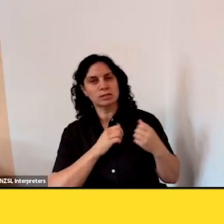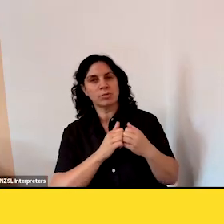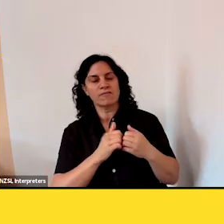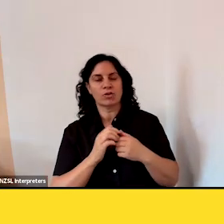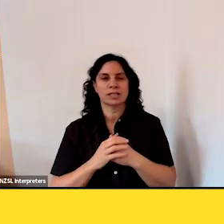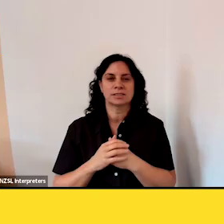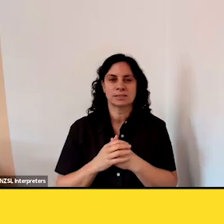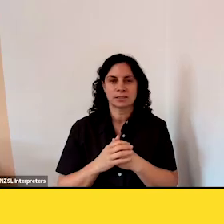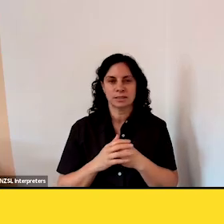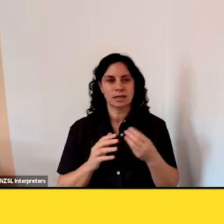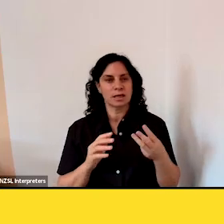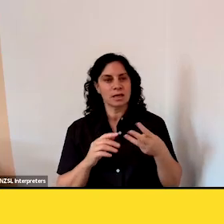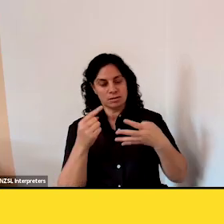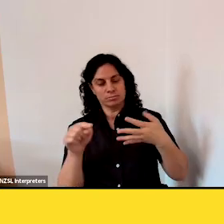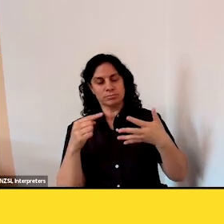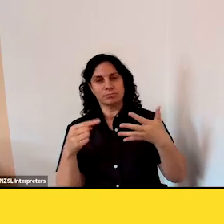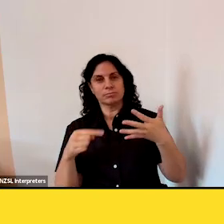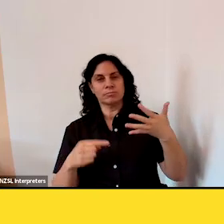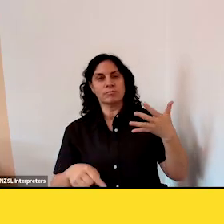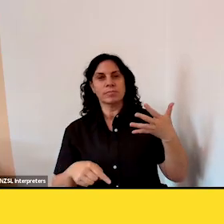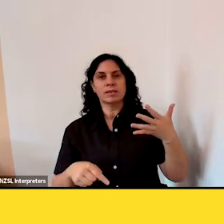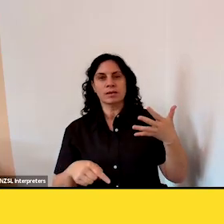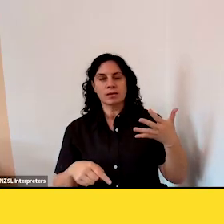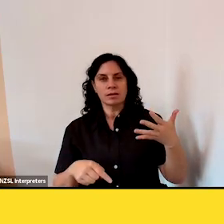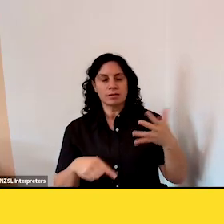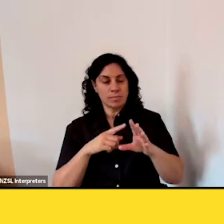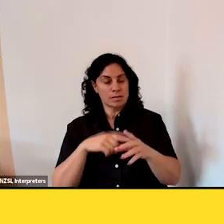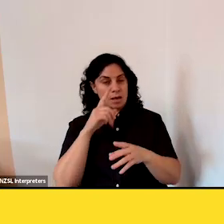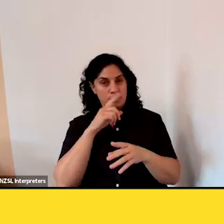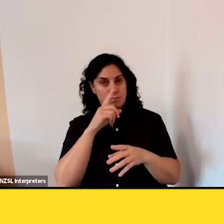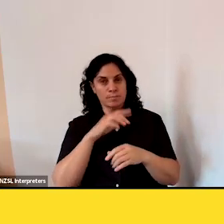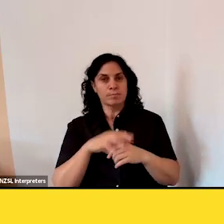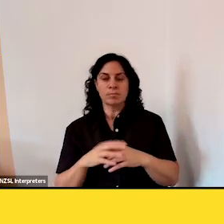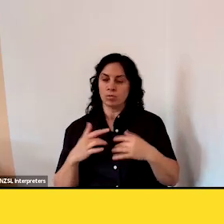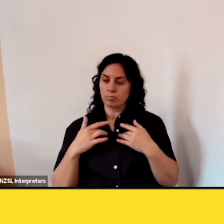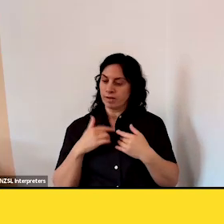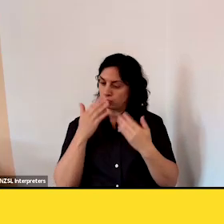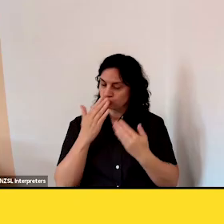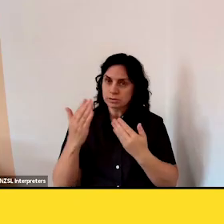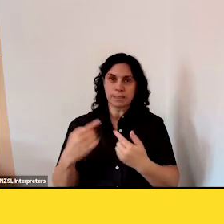We also say that a large number of young people feel listened to, respected and supported. For example, many report